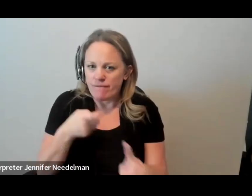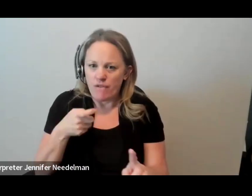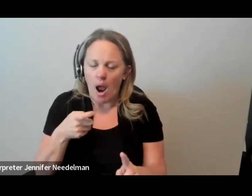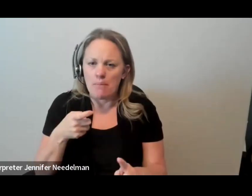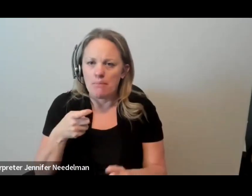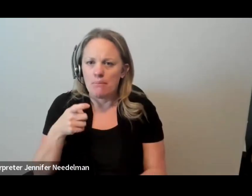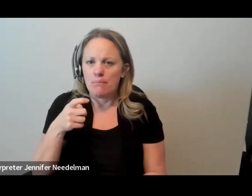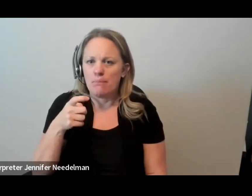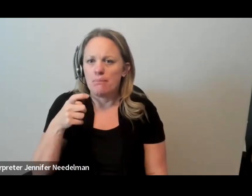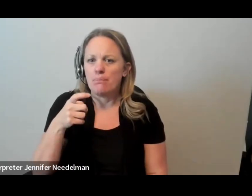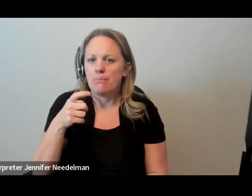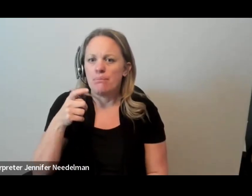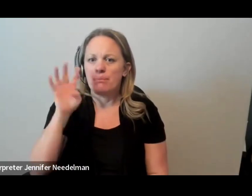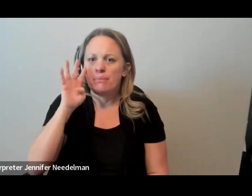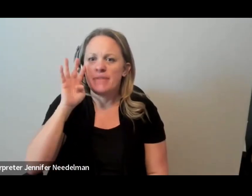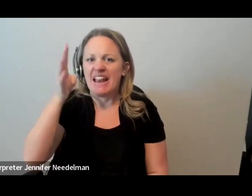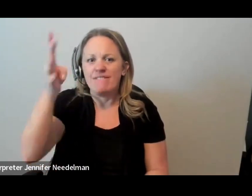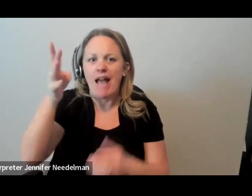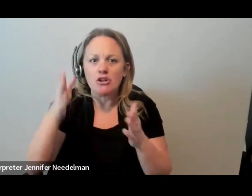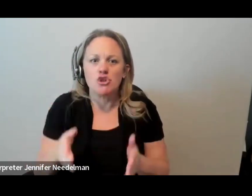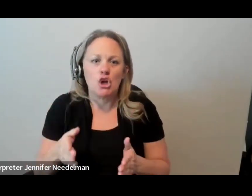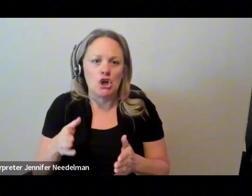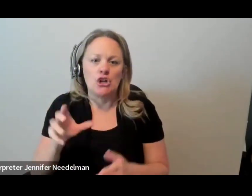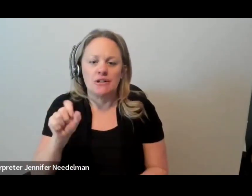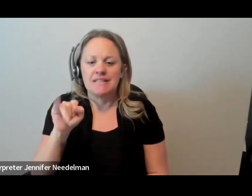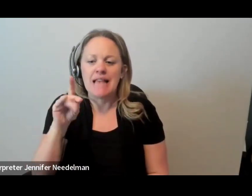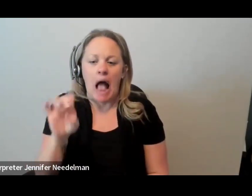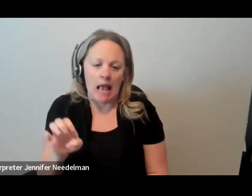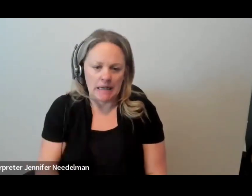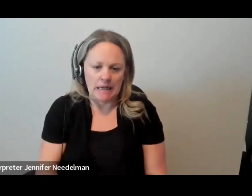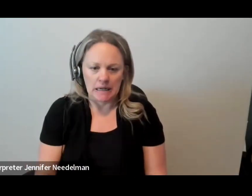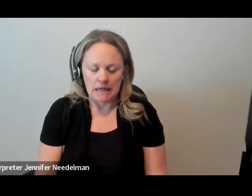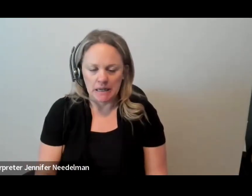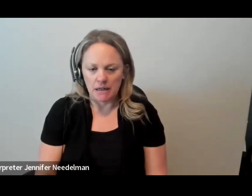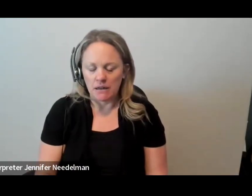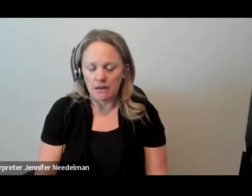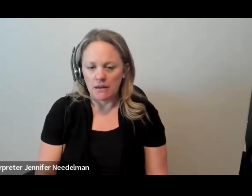inventor side in order